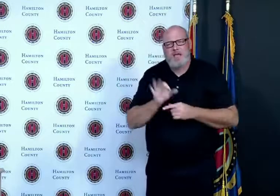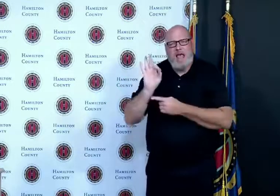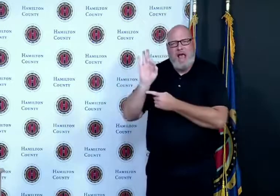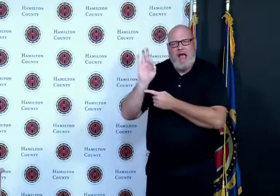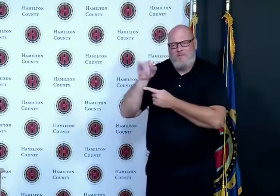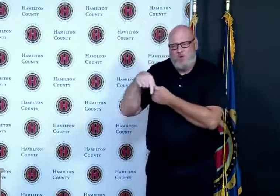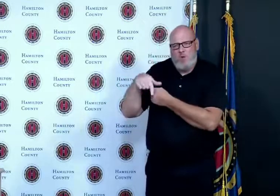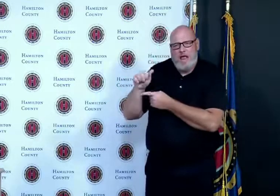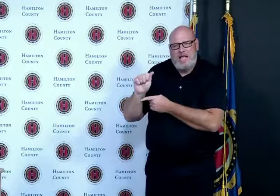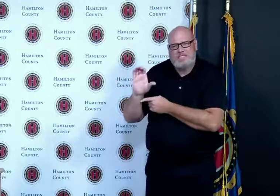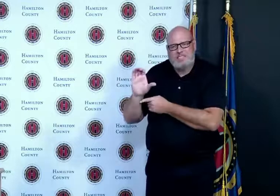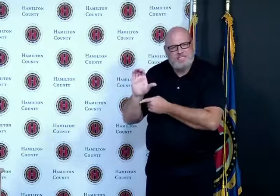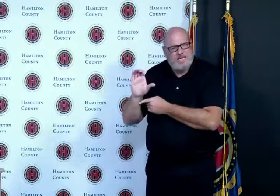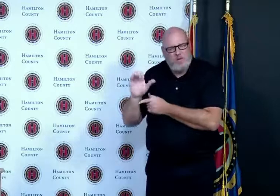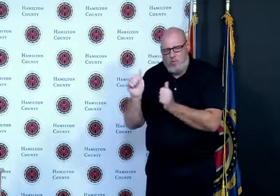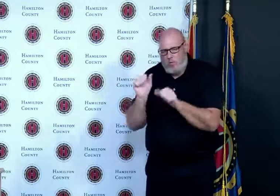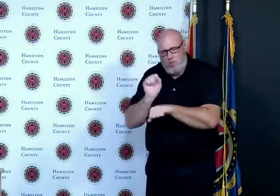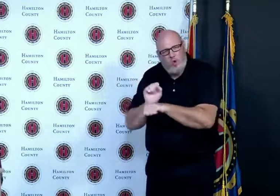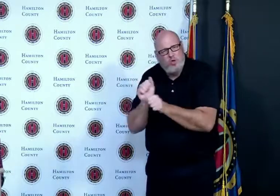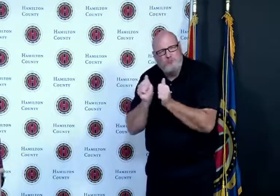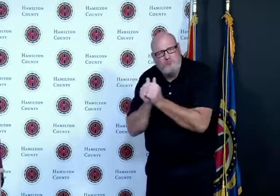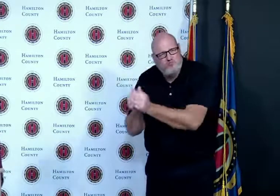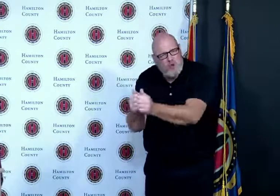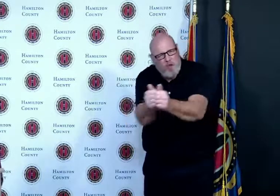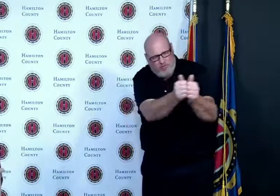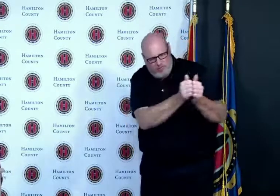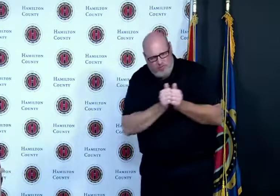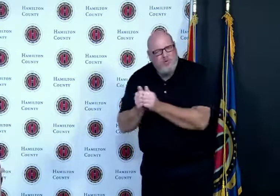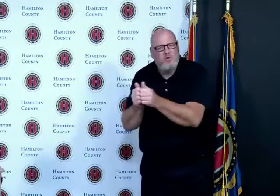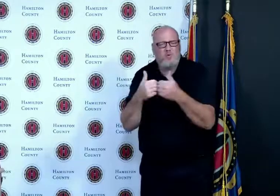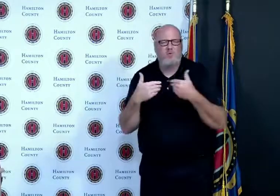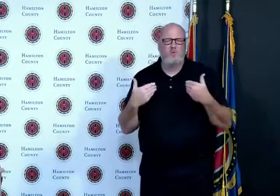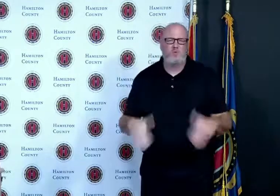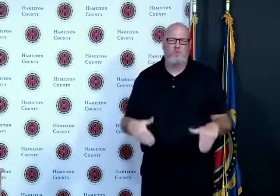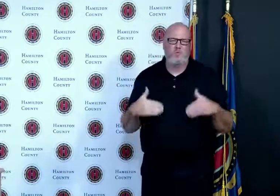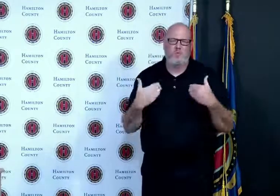everybody throughout Hamilton County so let's get to the fun part of our program today no offense